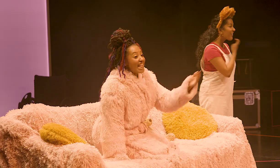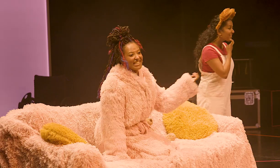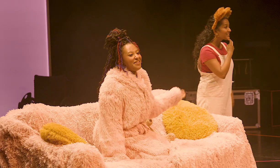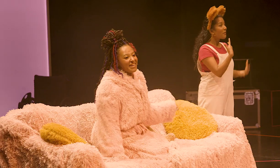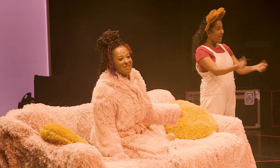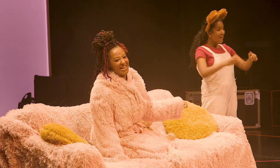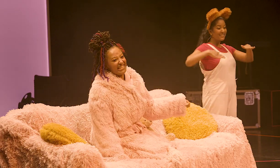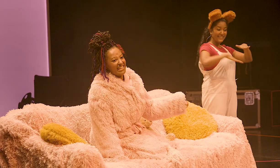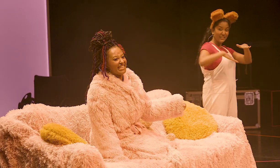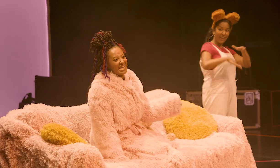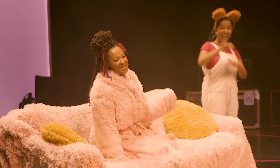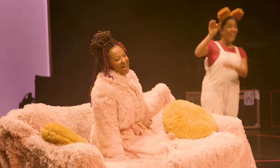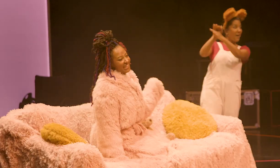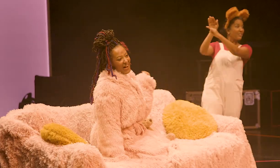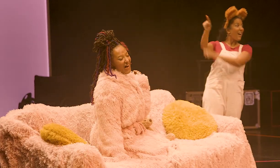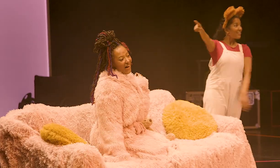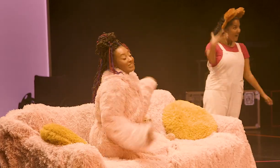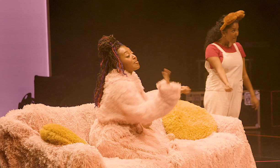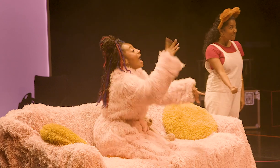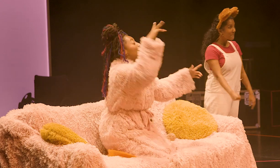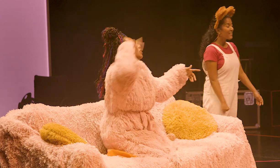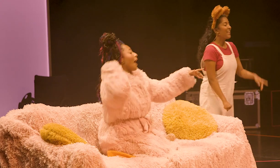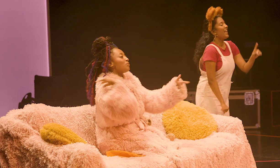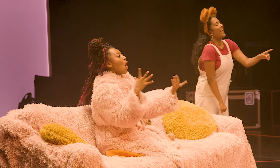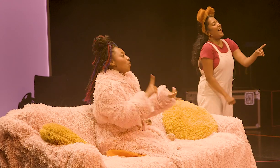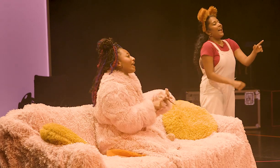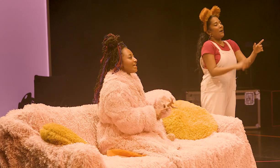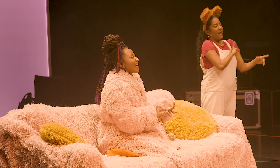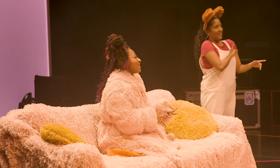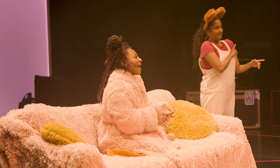there's even going to be a DJ in the backyard and cos, like, we didn't get have